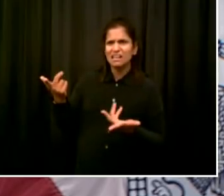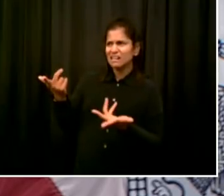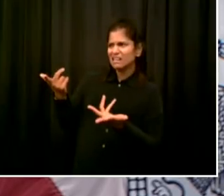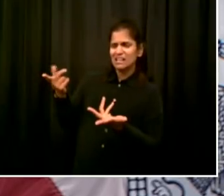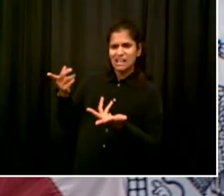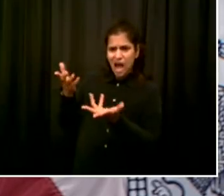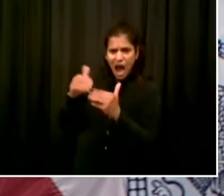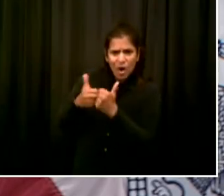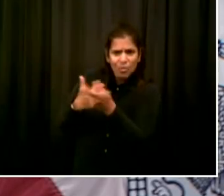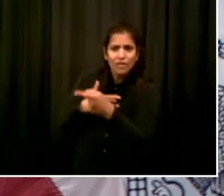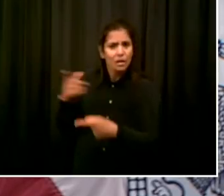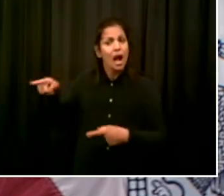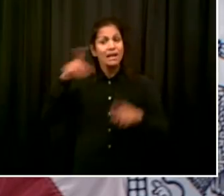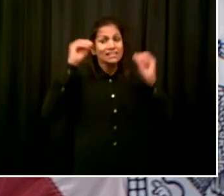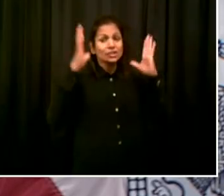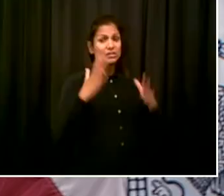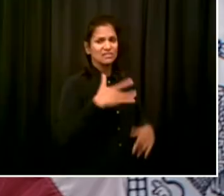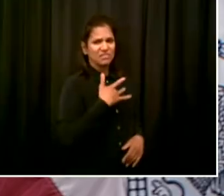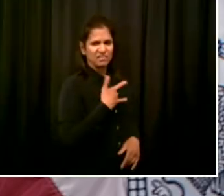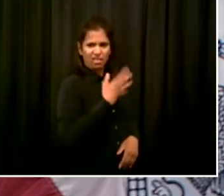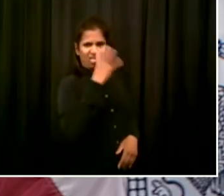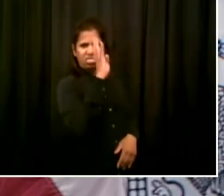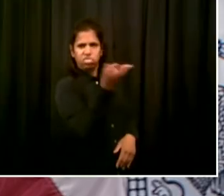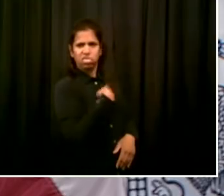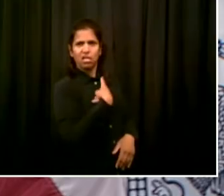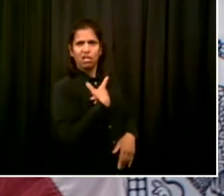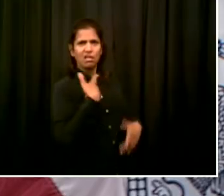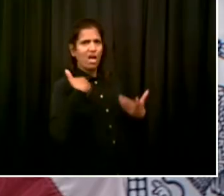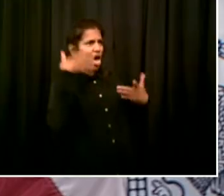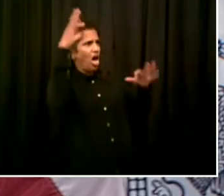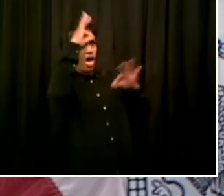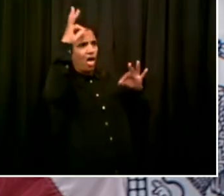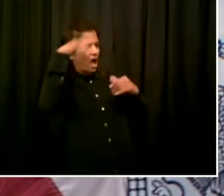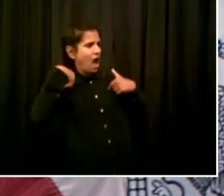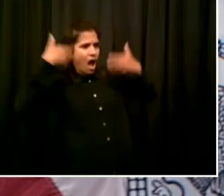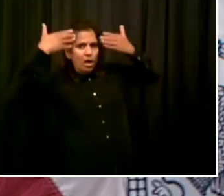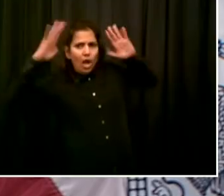TCEAHSER THEY ARE WORRIED THAT THEIR VOICES AREN'T BEING